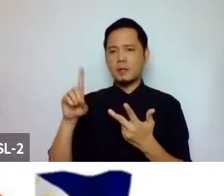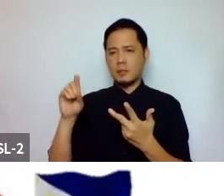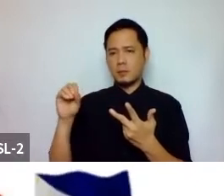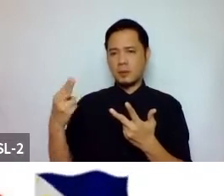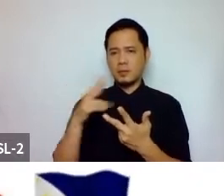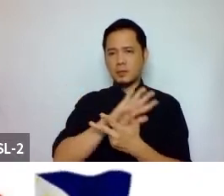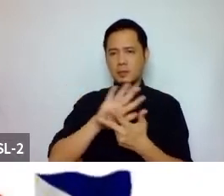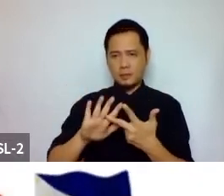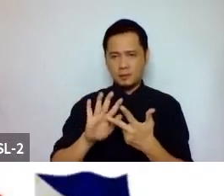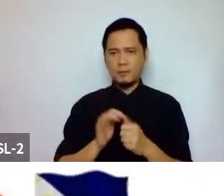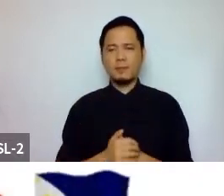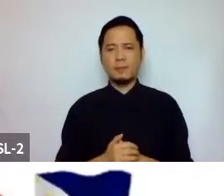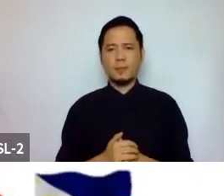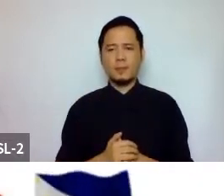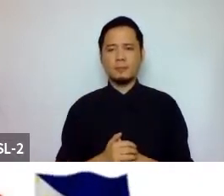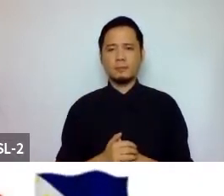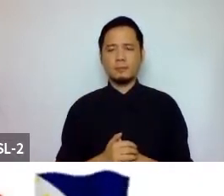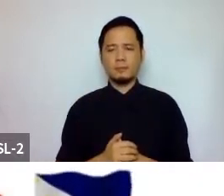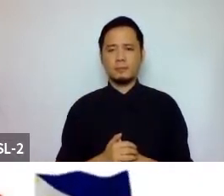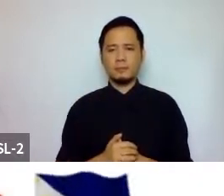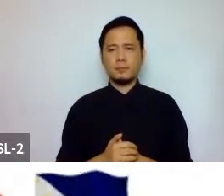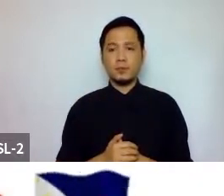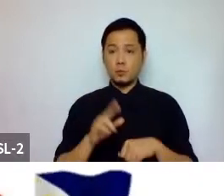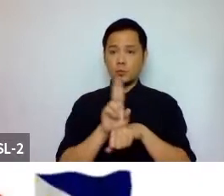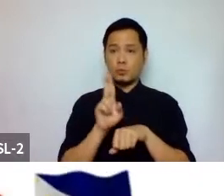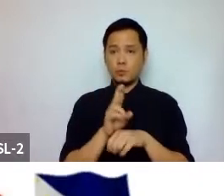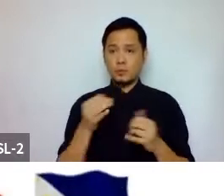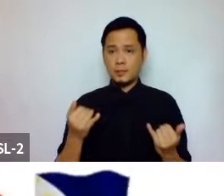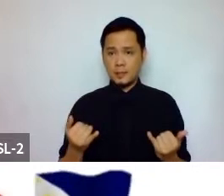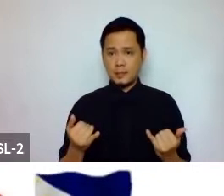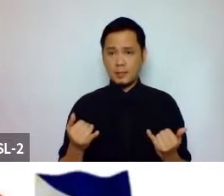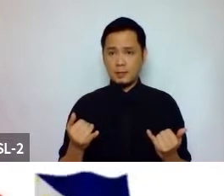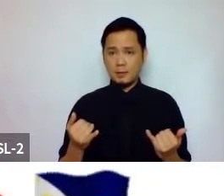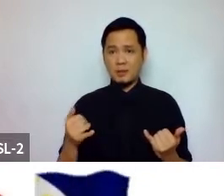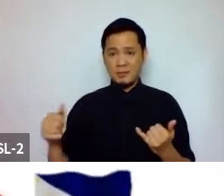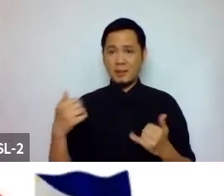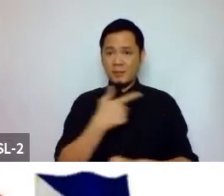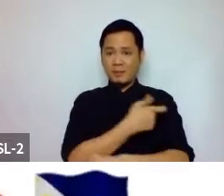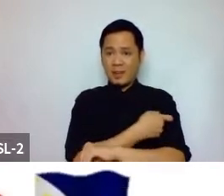What we are using now applied for emergency use authorization.